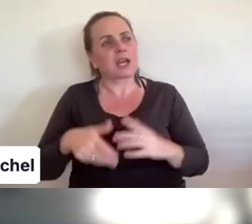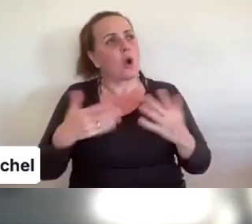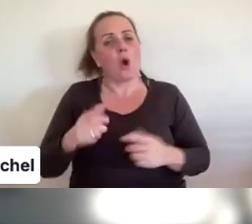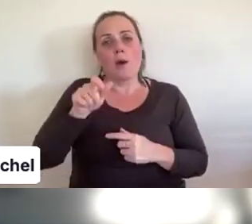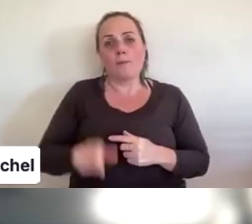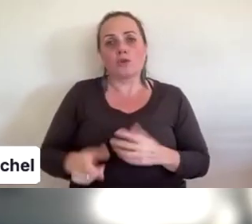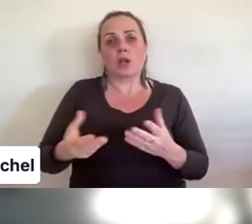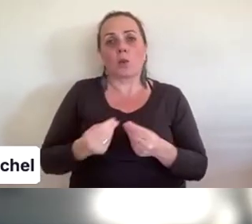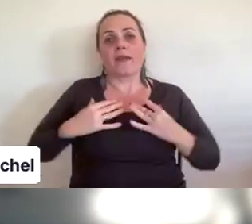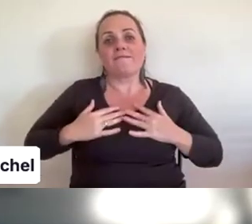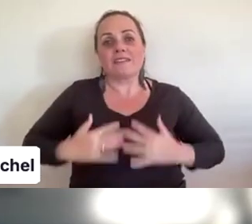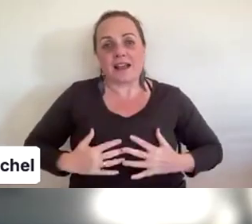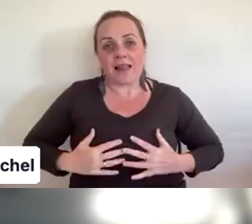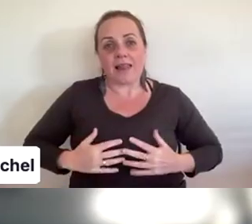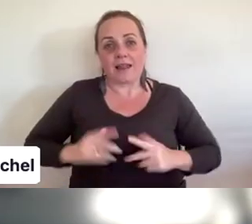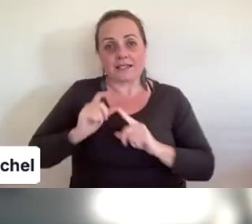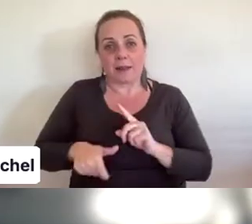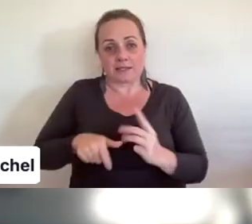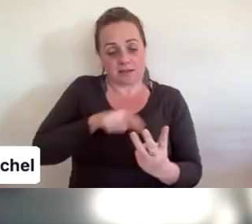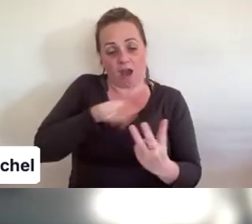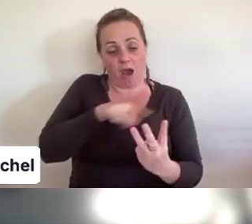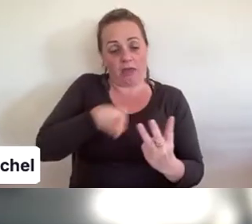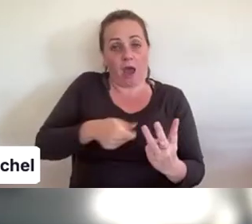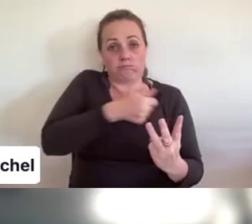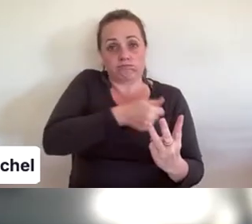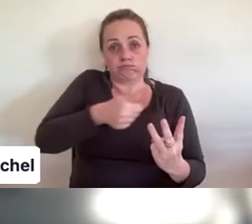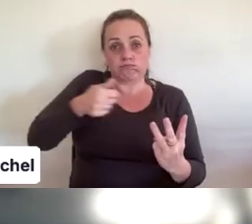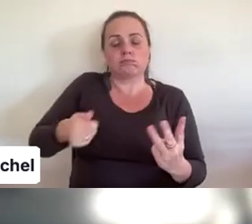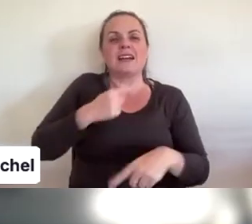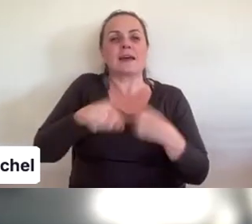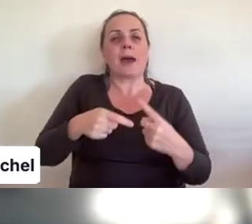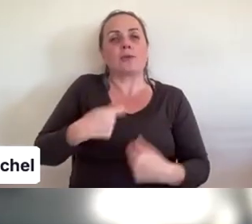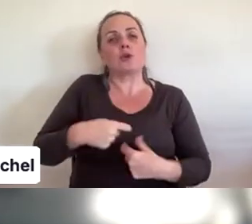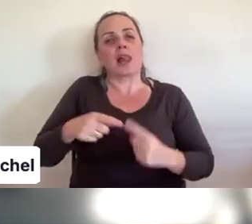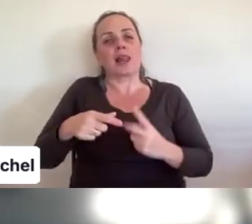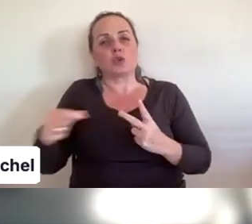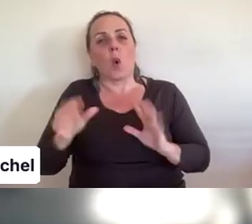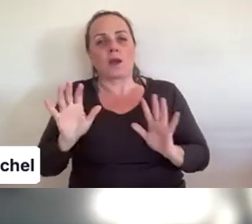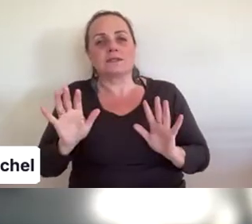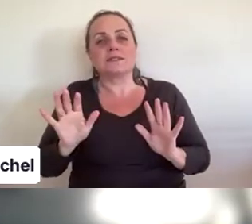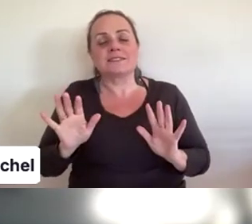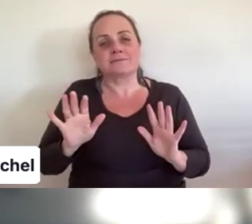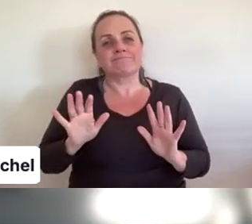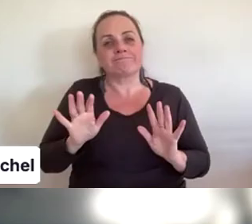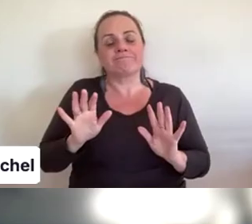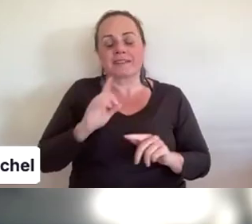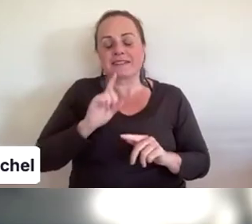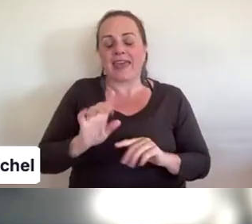physical disability. So it's all about personal choice, just wanted to emphasise that. Alright,